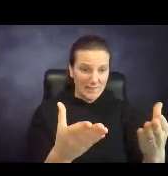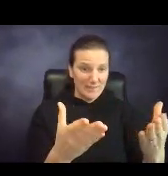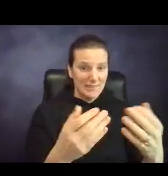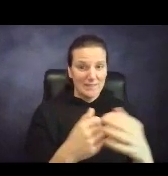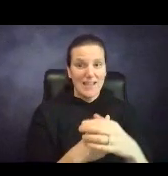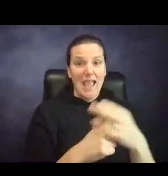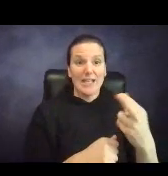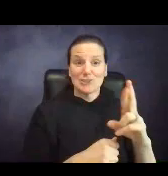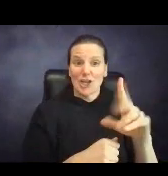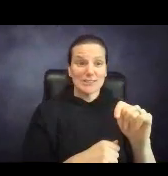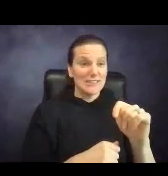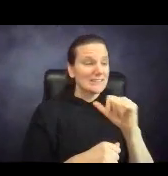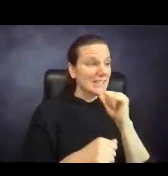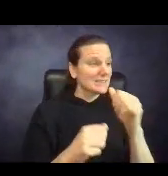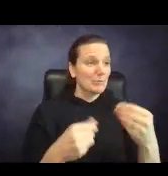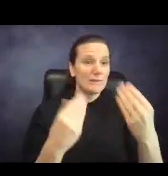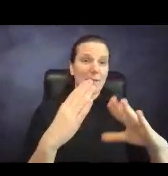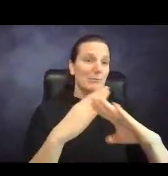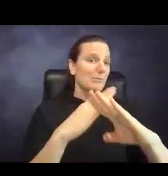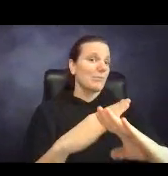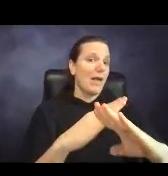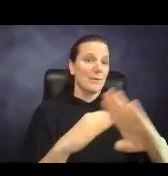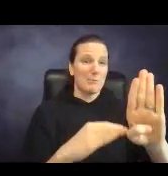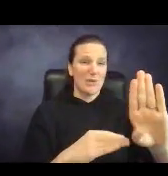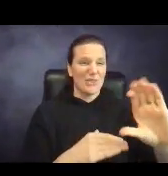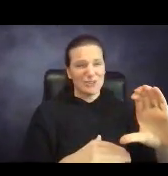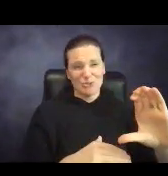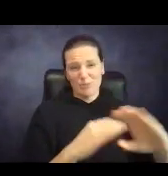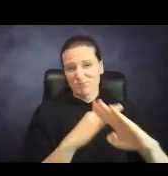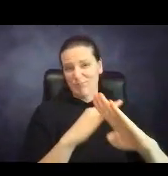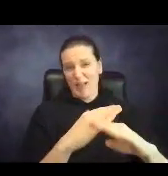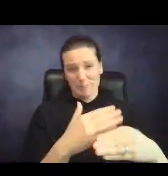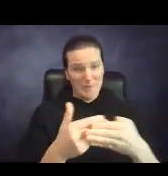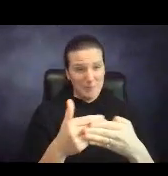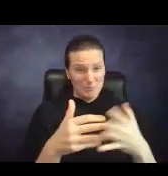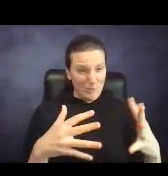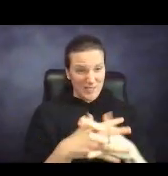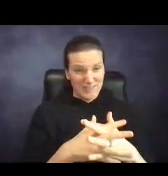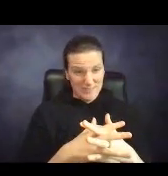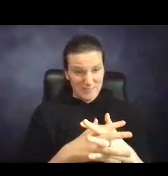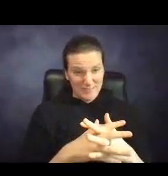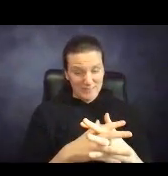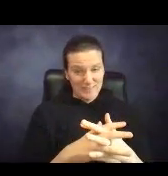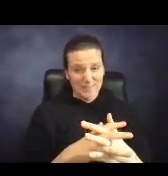HRT does not provide contraception. But this can be, I mean if people wanna keep their IUDs in, that's great.